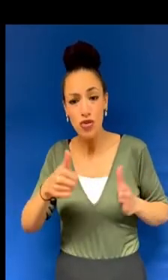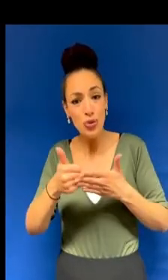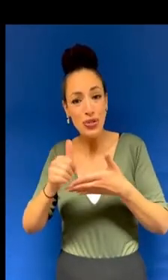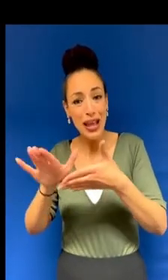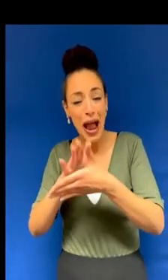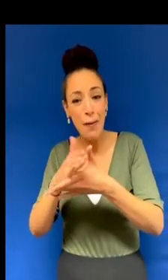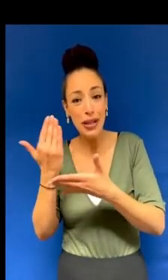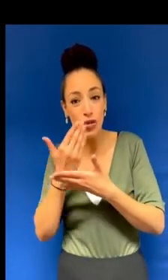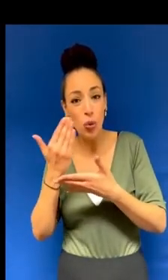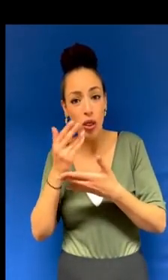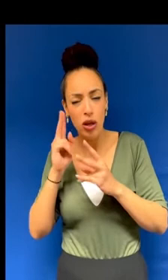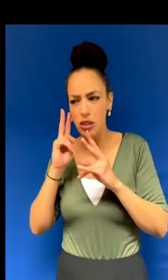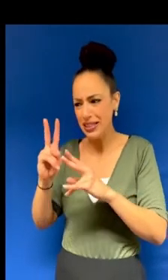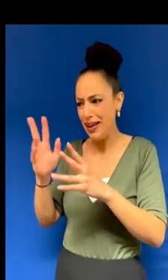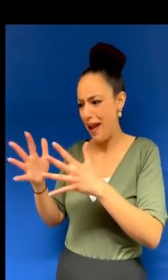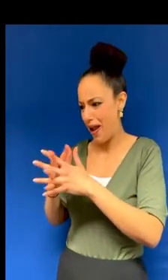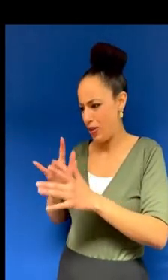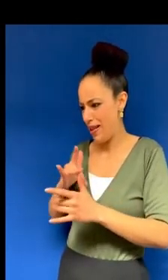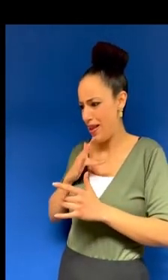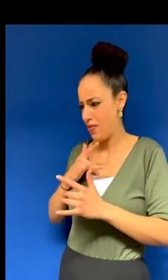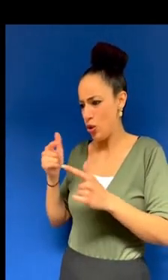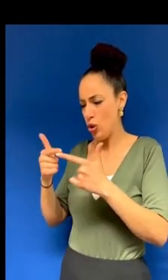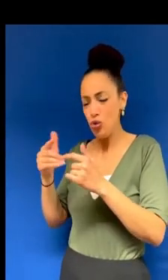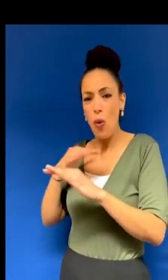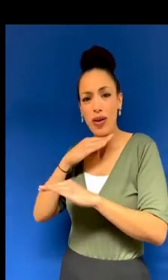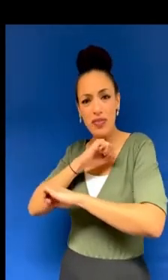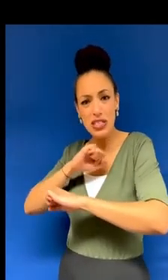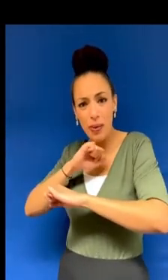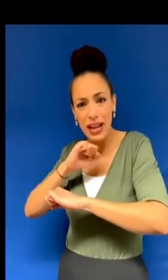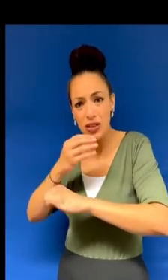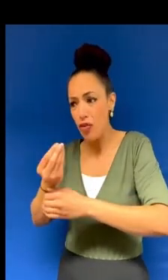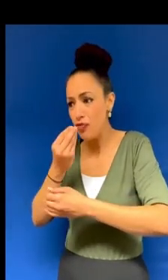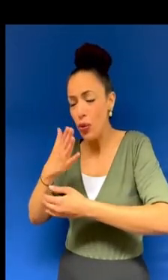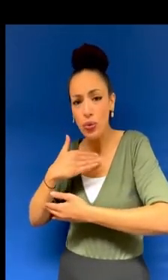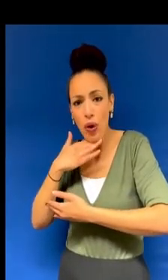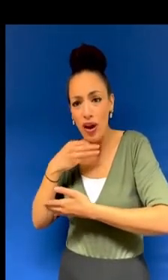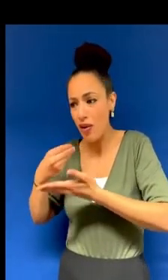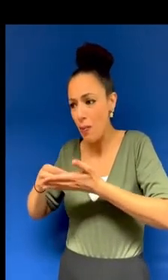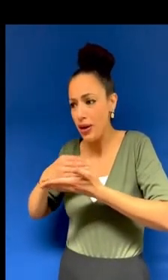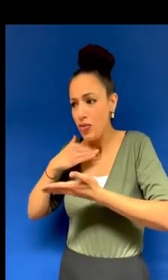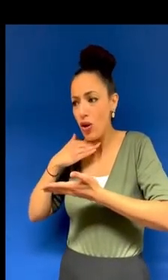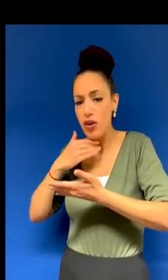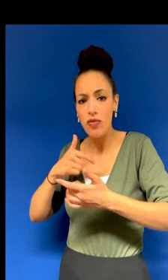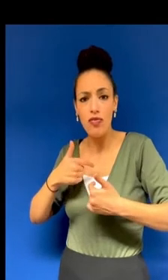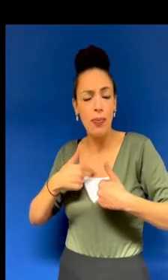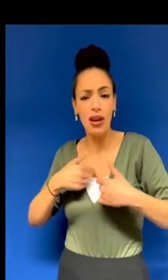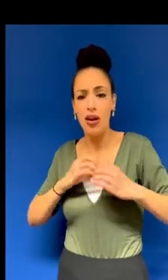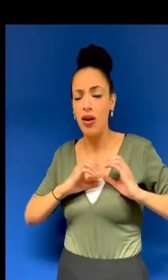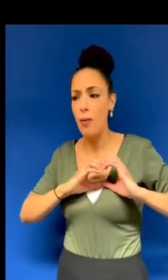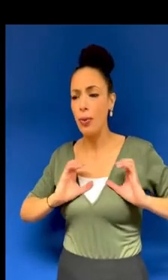we were giving out food parcels, and it's quite heartbreaking to go and see the children we see that are quite happy at school, to see some of the conditions they